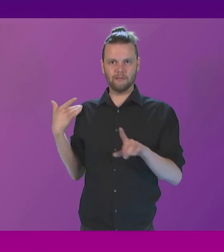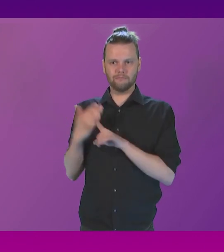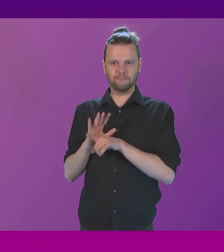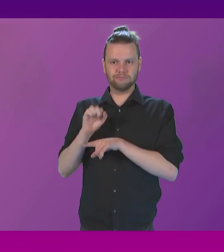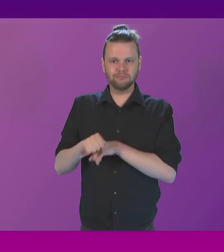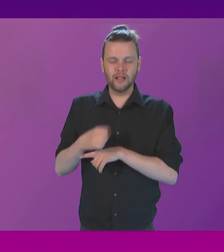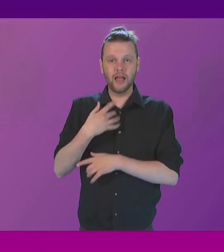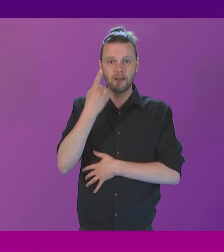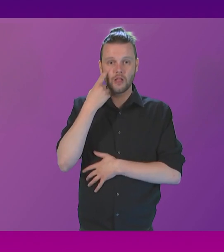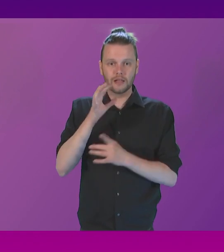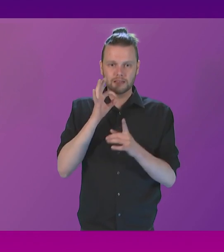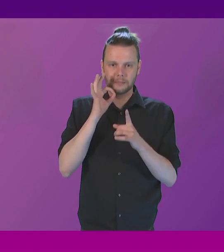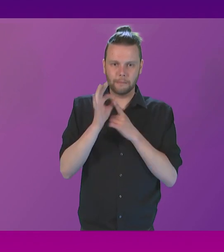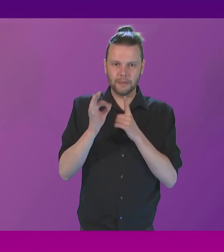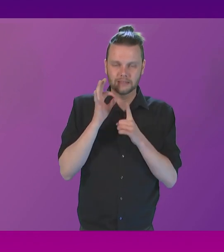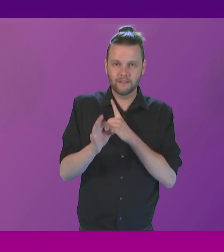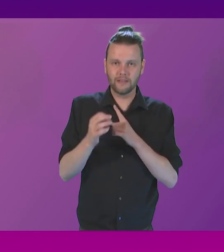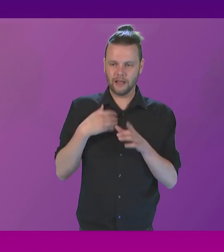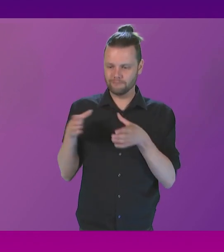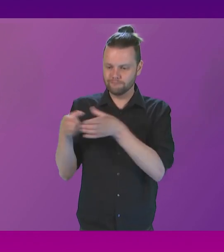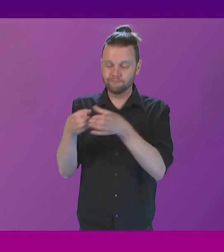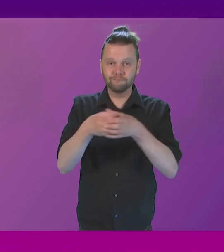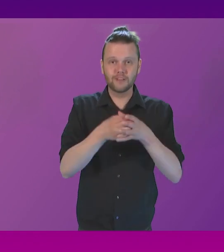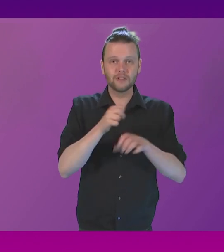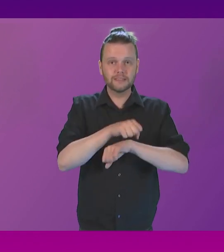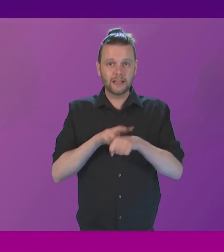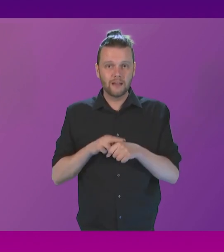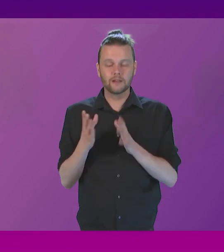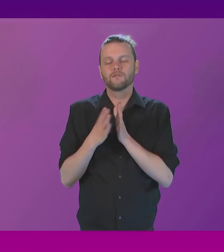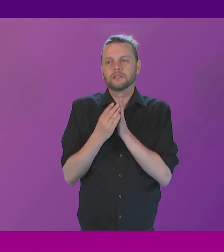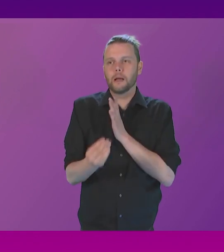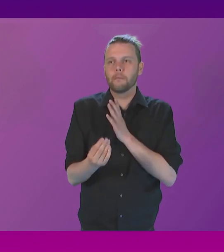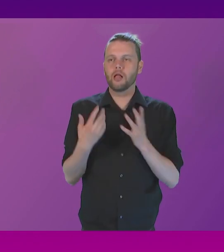We can look at particular staffing cohorts. For example, the number of medical and